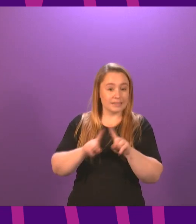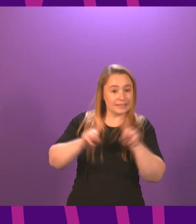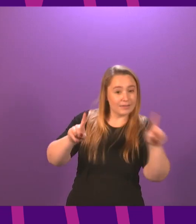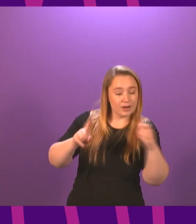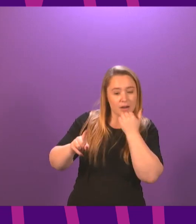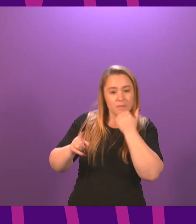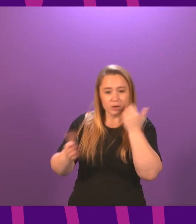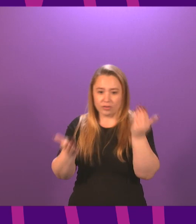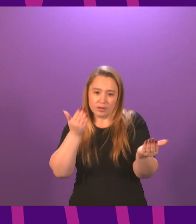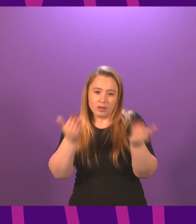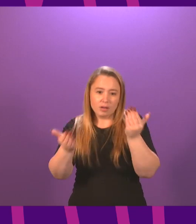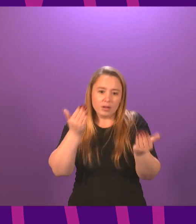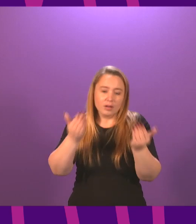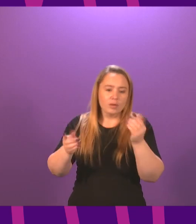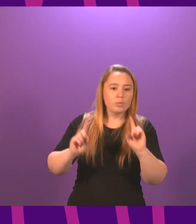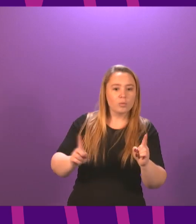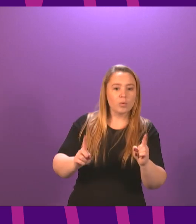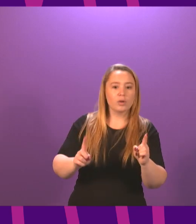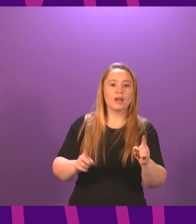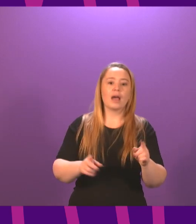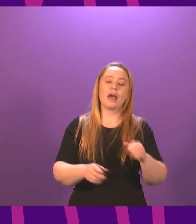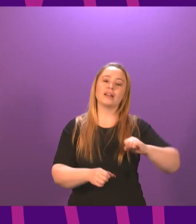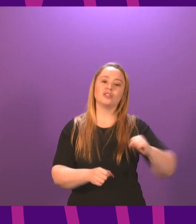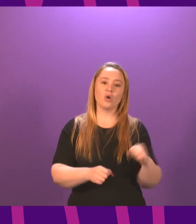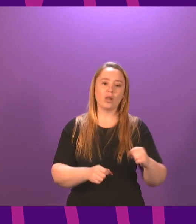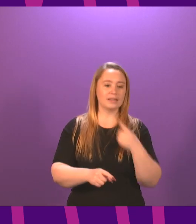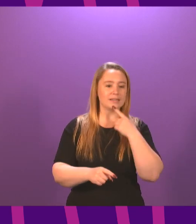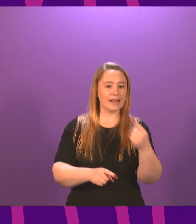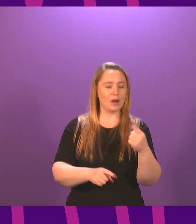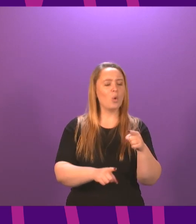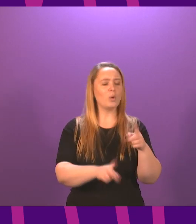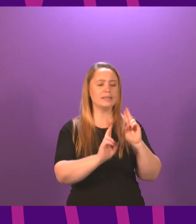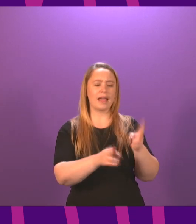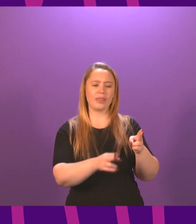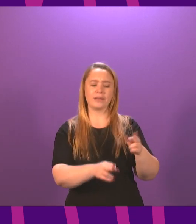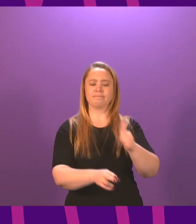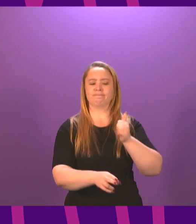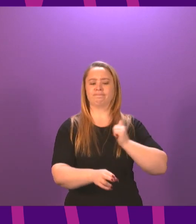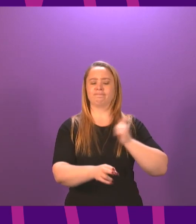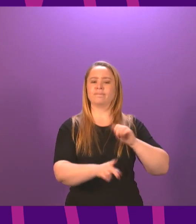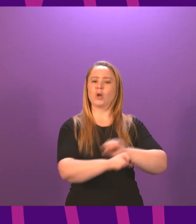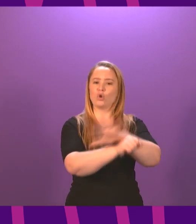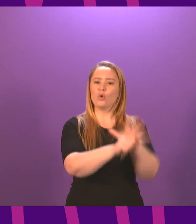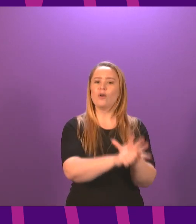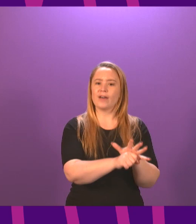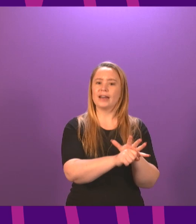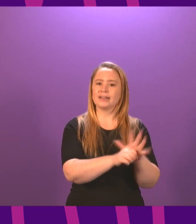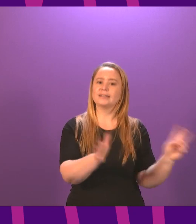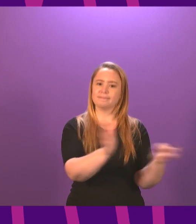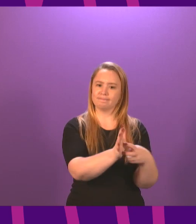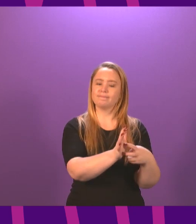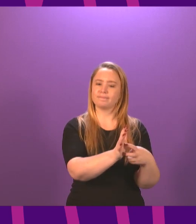for the differential in figures is that we are attributing more of those deaths, perhaps accurately, to Covid.